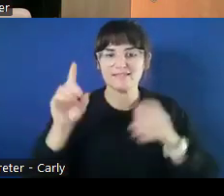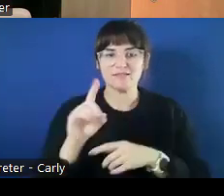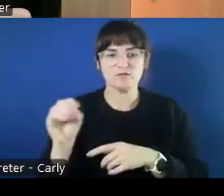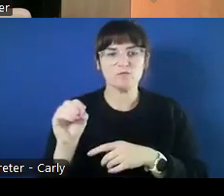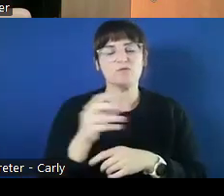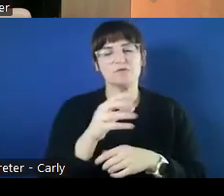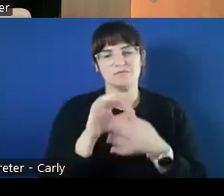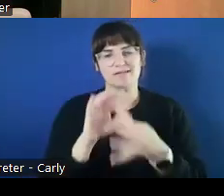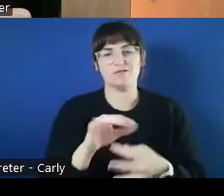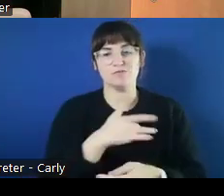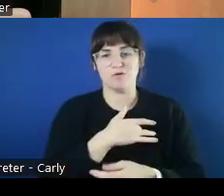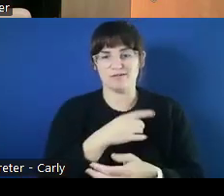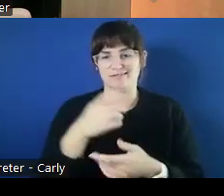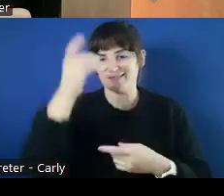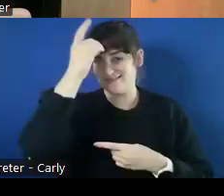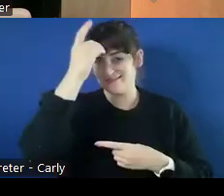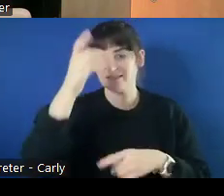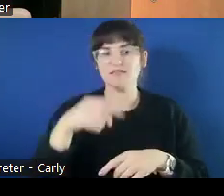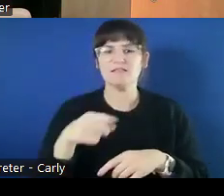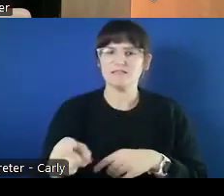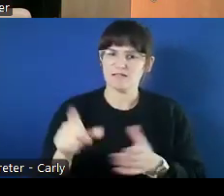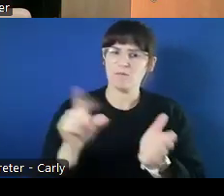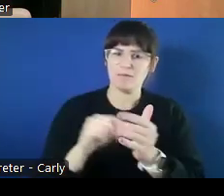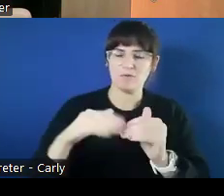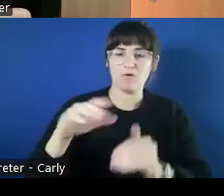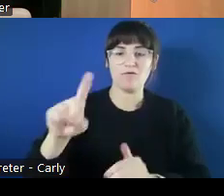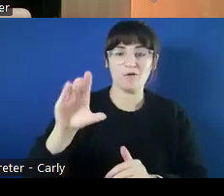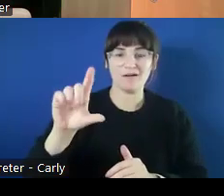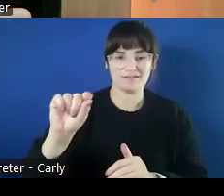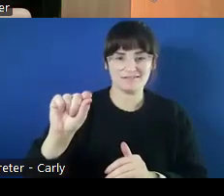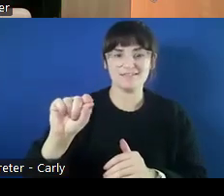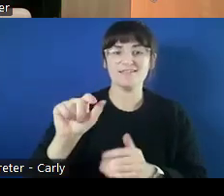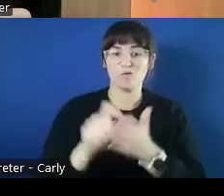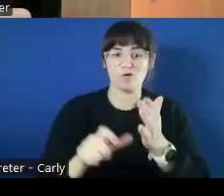articles including over 70 original research articles and five meta analyses and he has